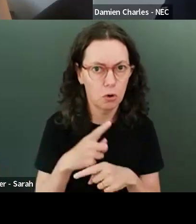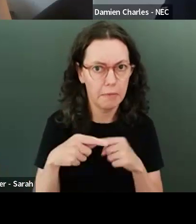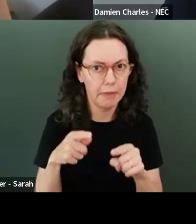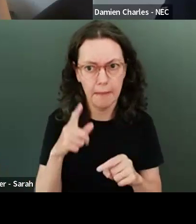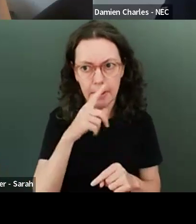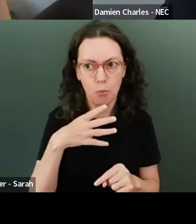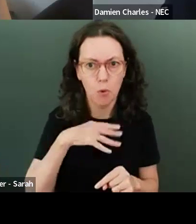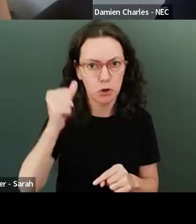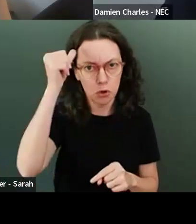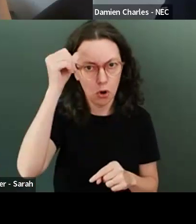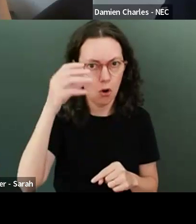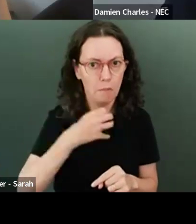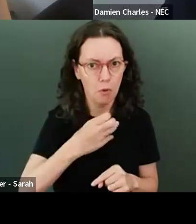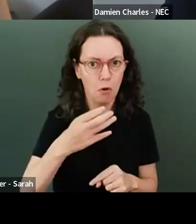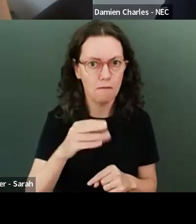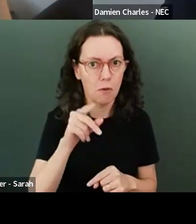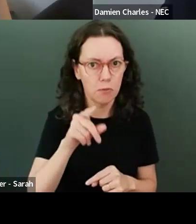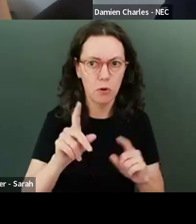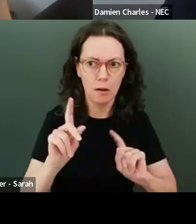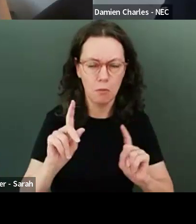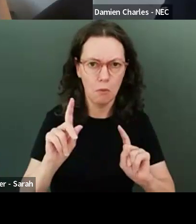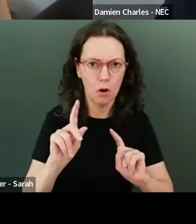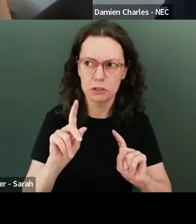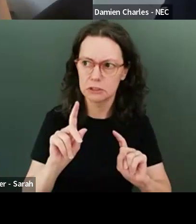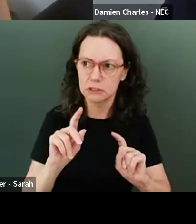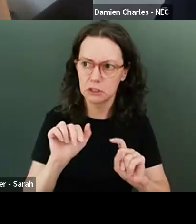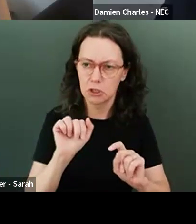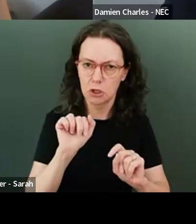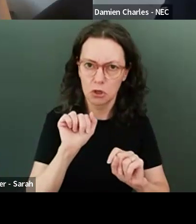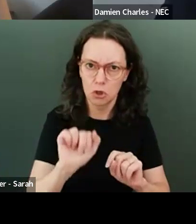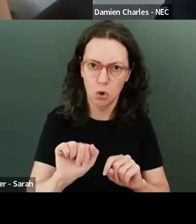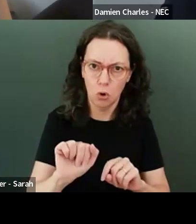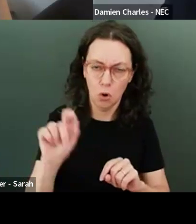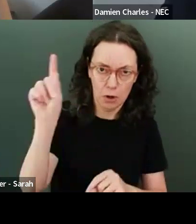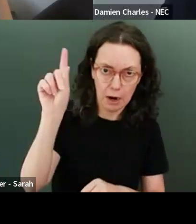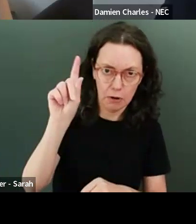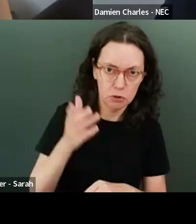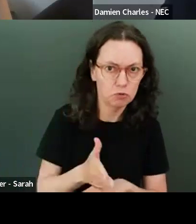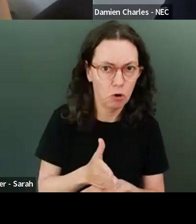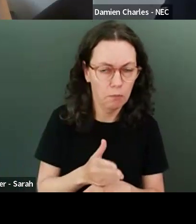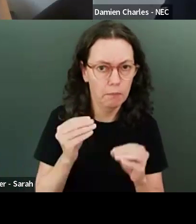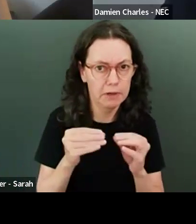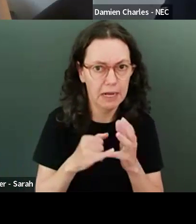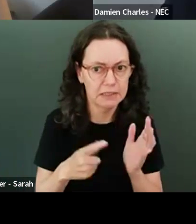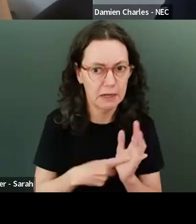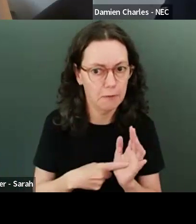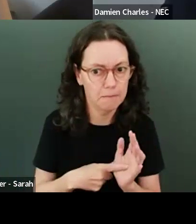wanting to understand a little bit more about what you're doing now in your role